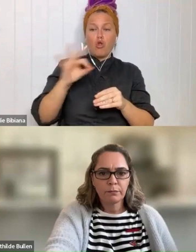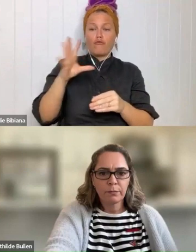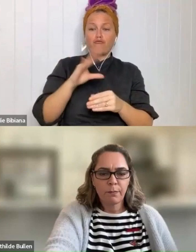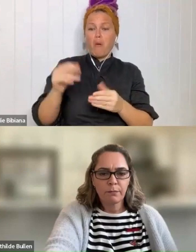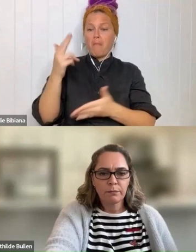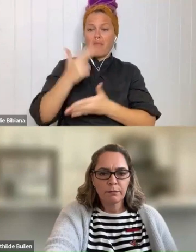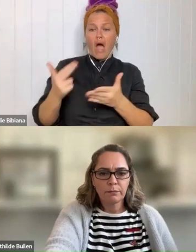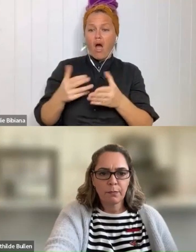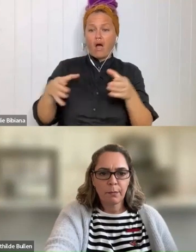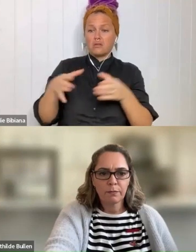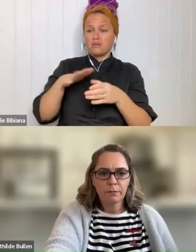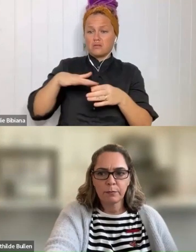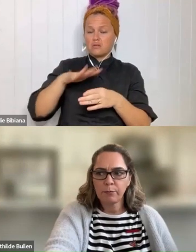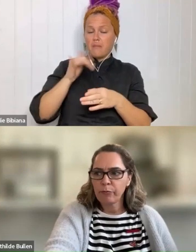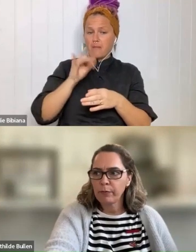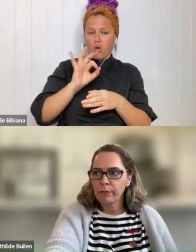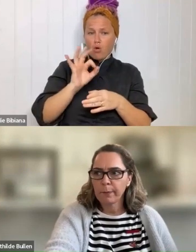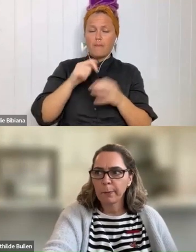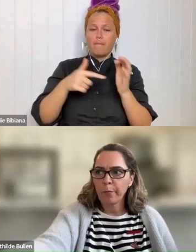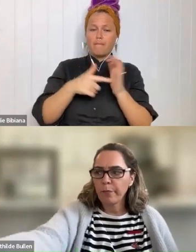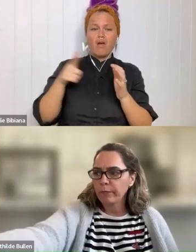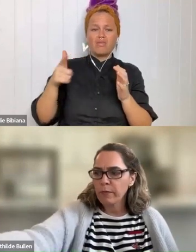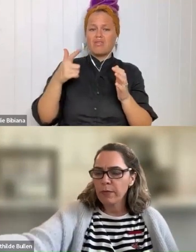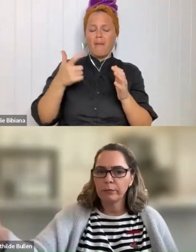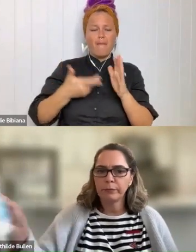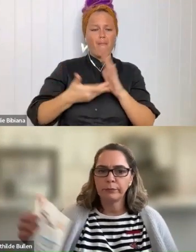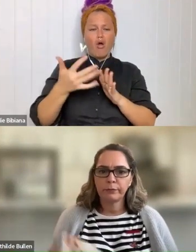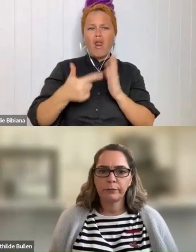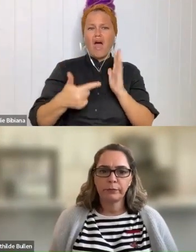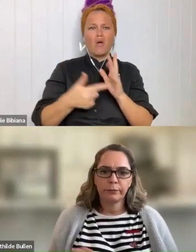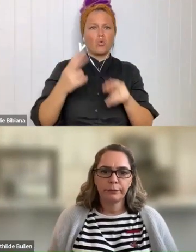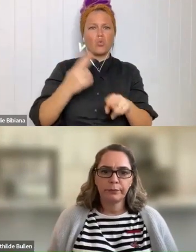but who get either burned out very, very quickly, or just